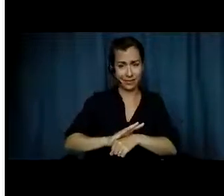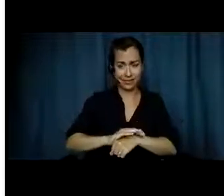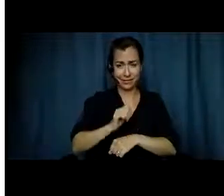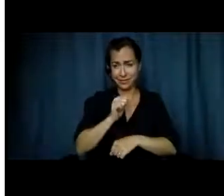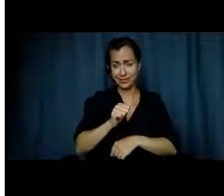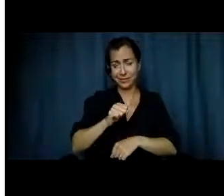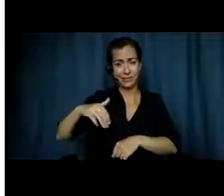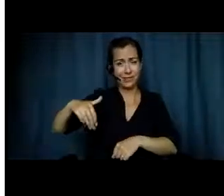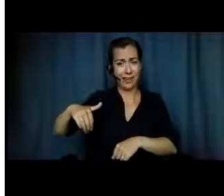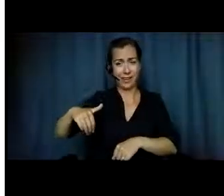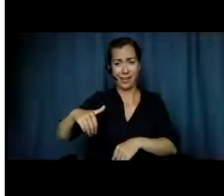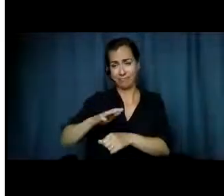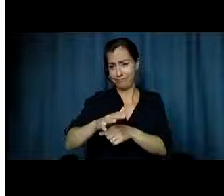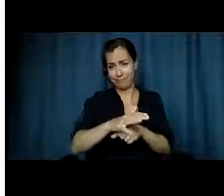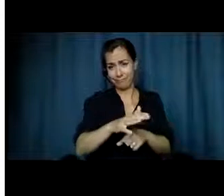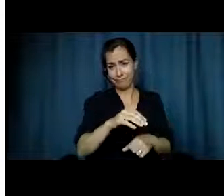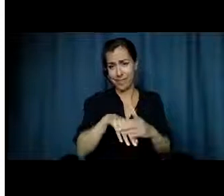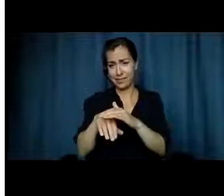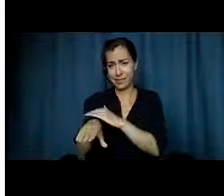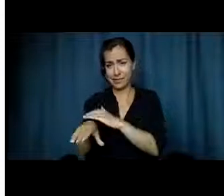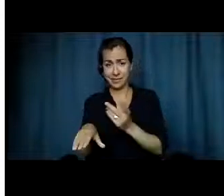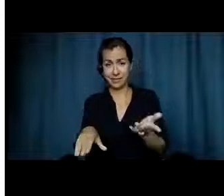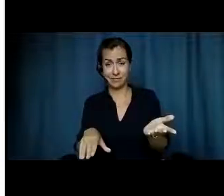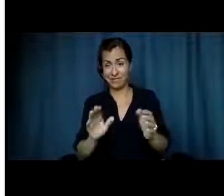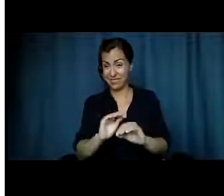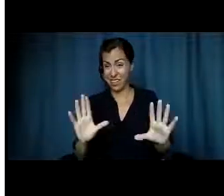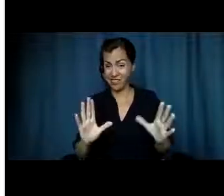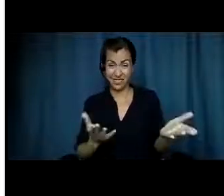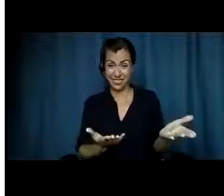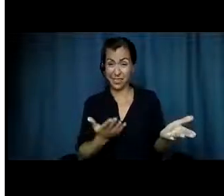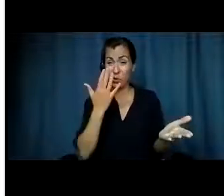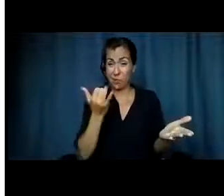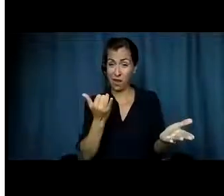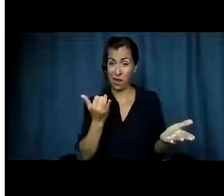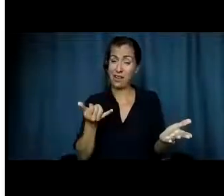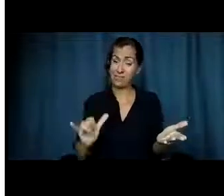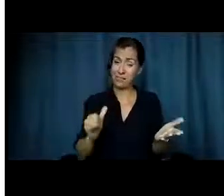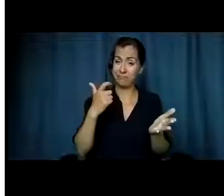at the county level for most of their voting needs.